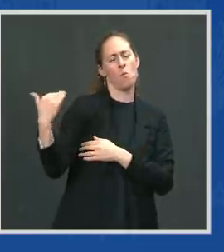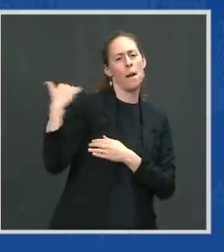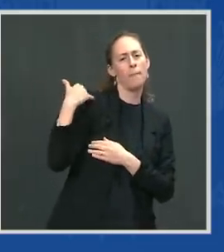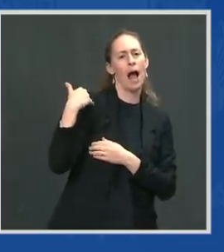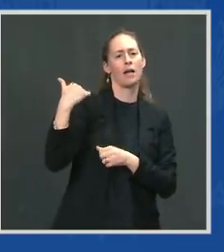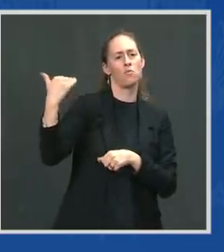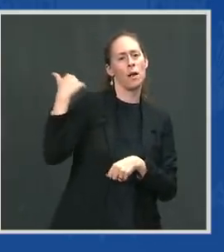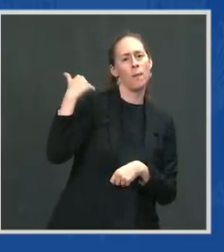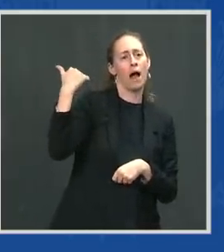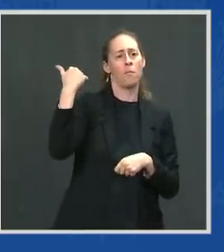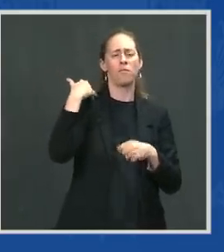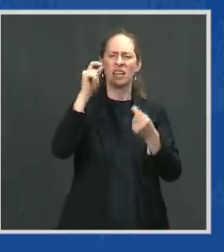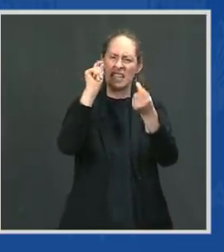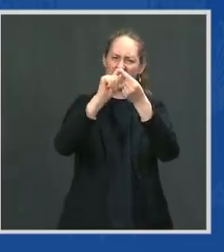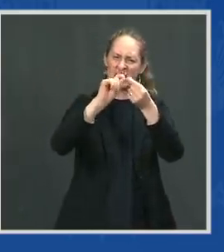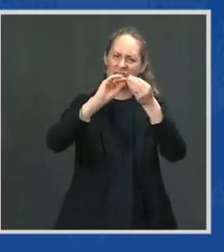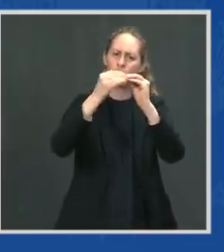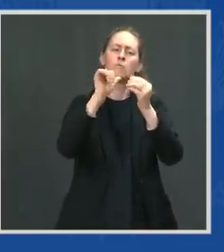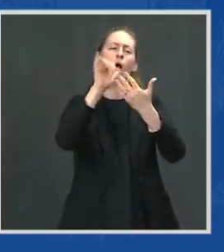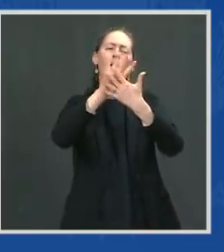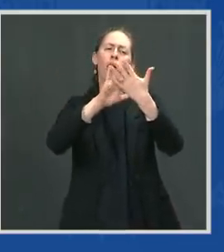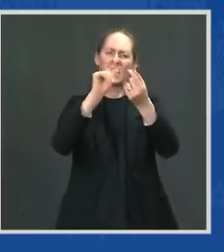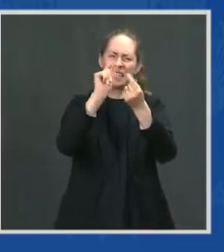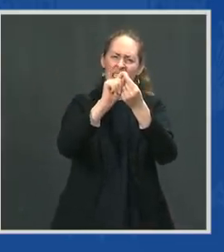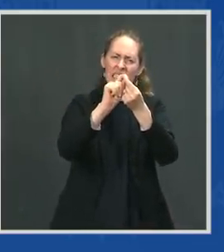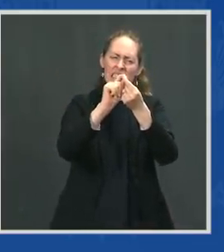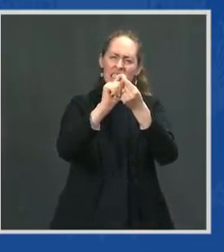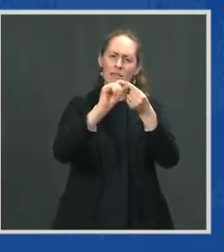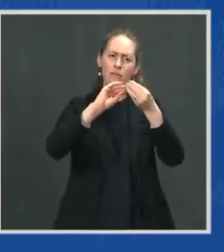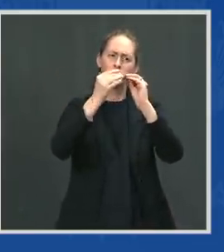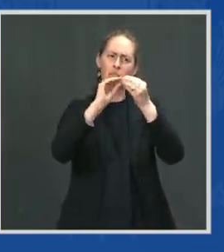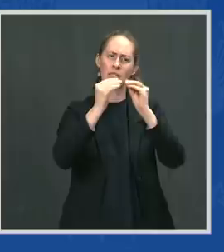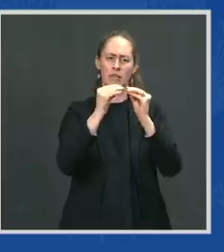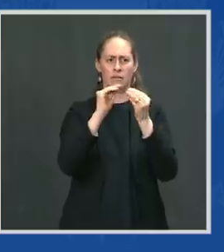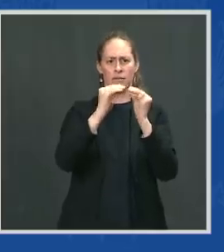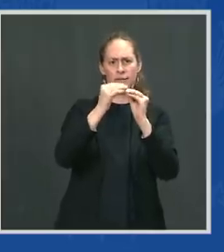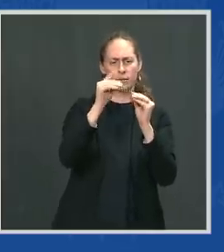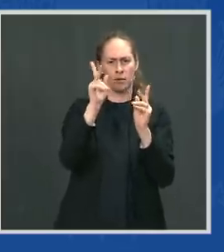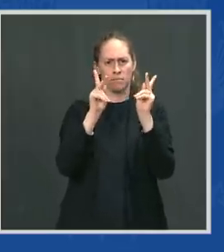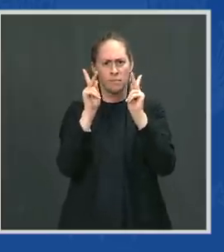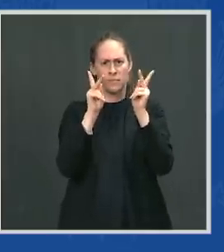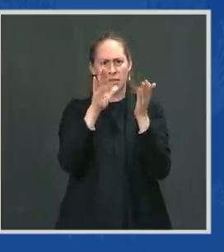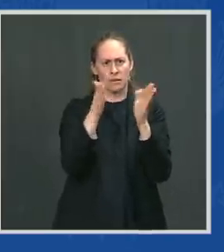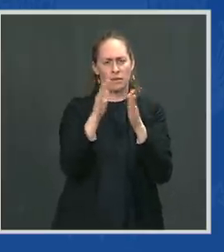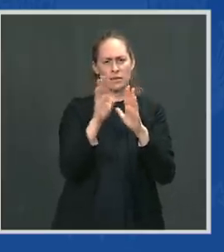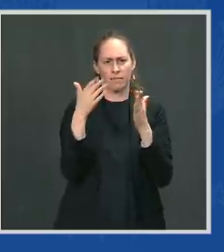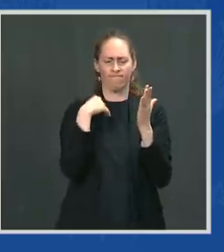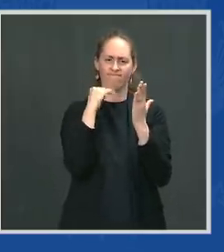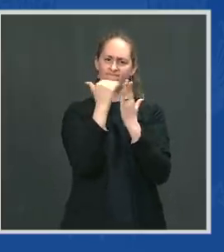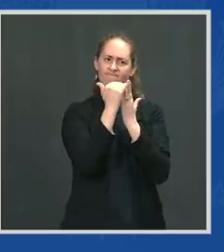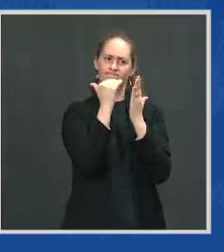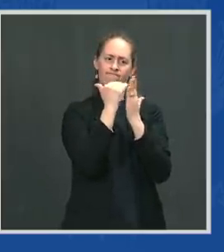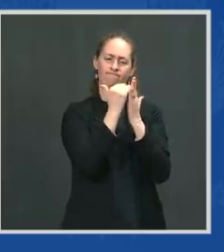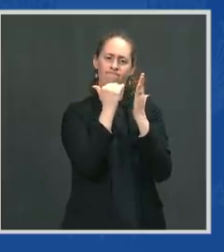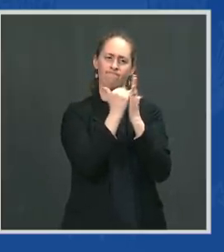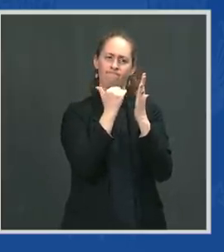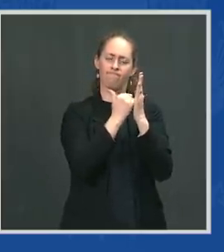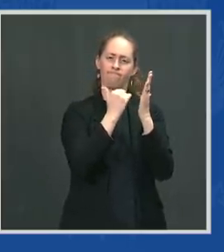because every one of those dead are sacred human beings who left behind entire families.